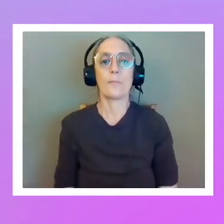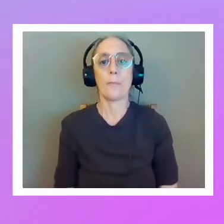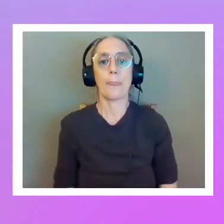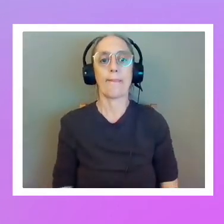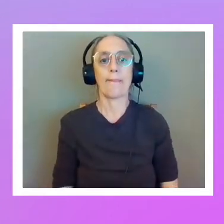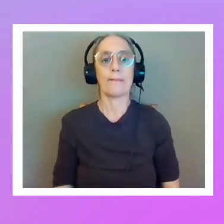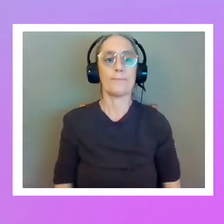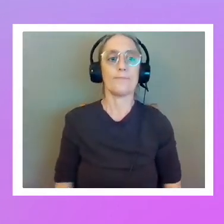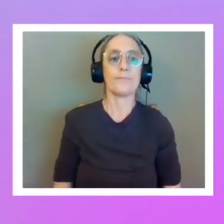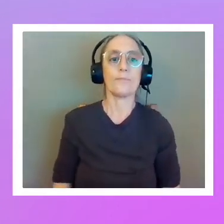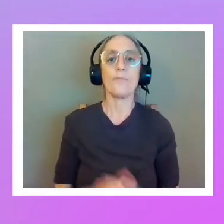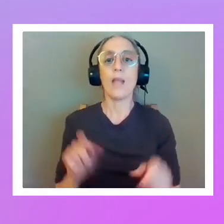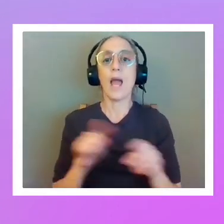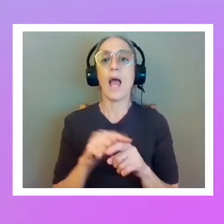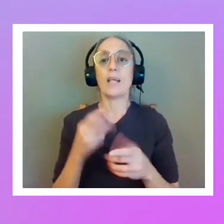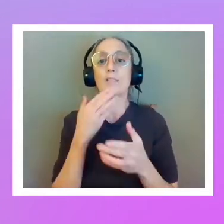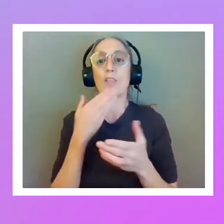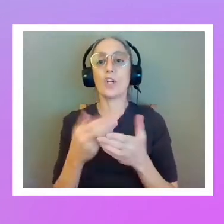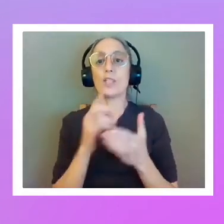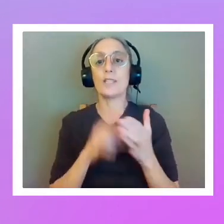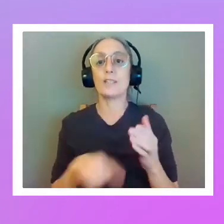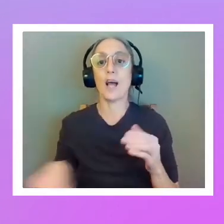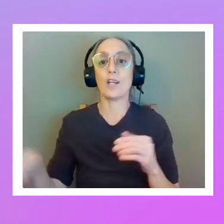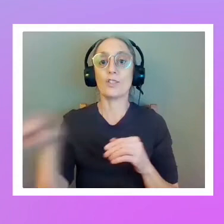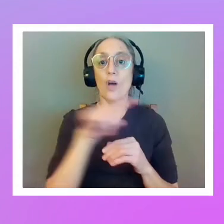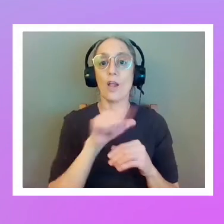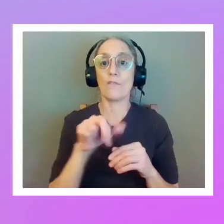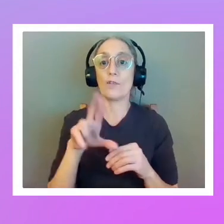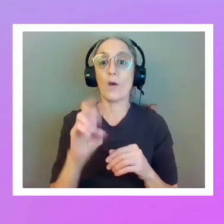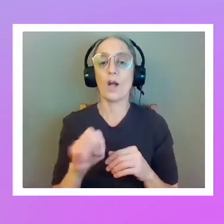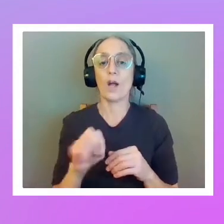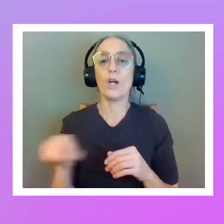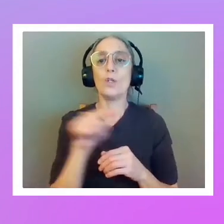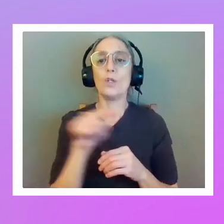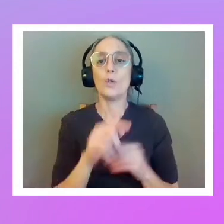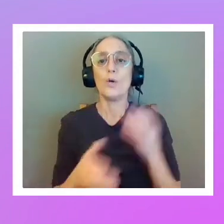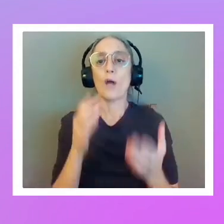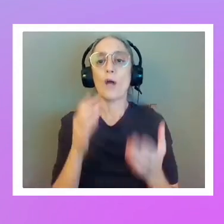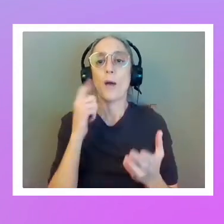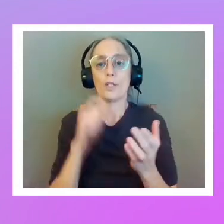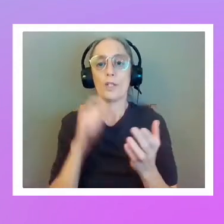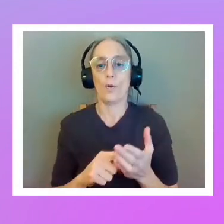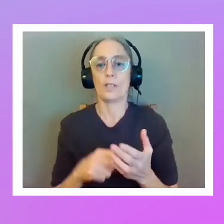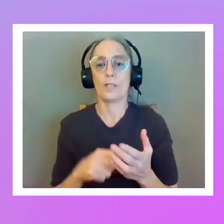As the good designers you all are, you probably noticed that I didn't tell you